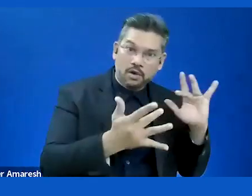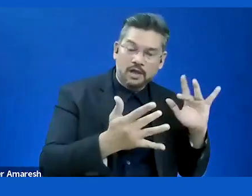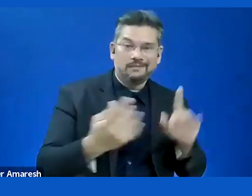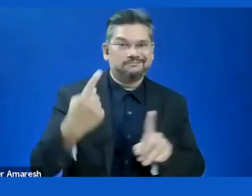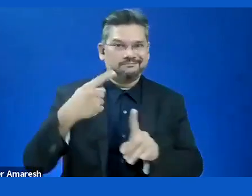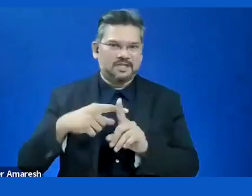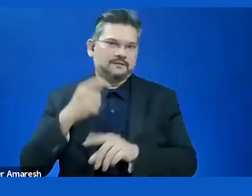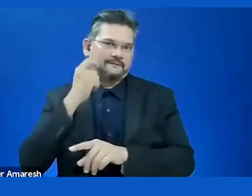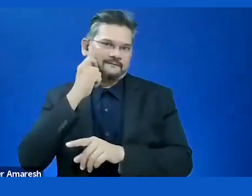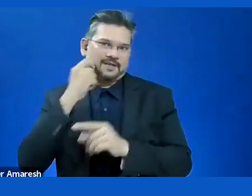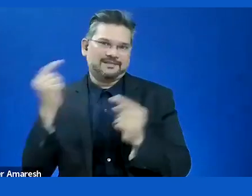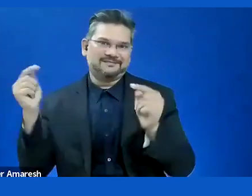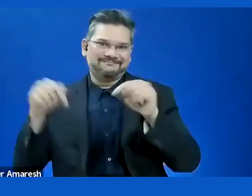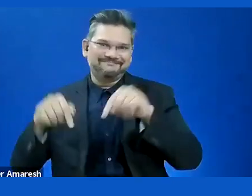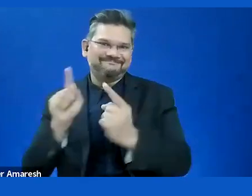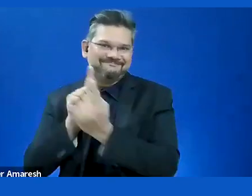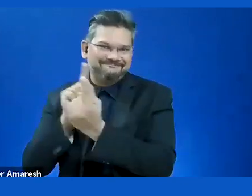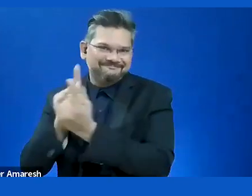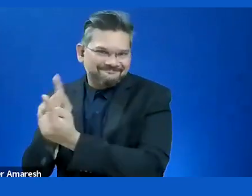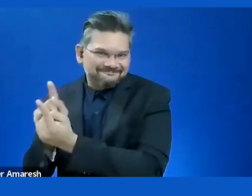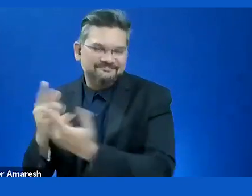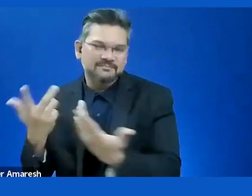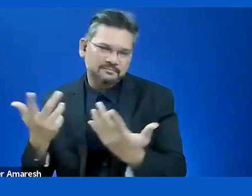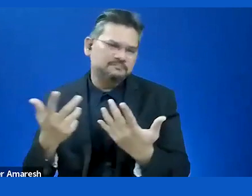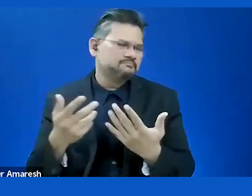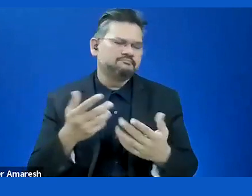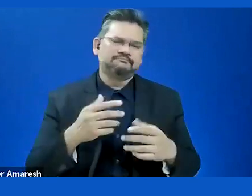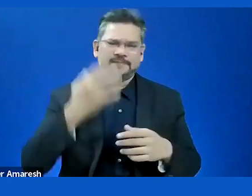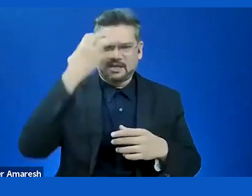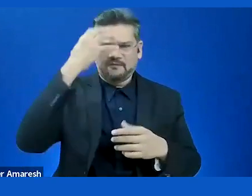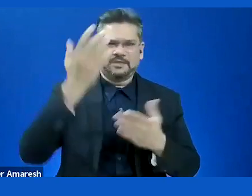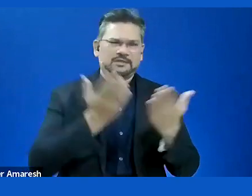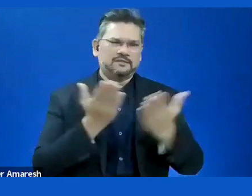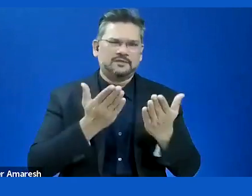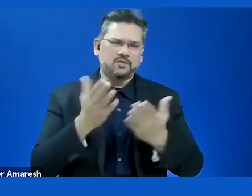public and private services across the EU. So citizens and residents will be